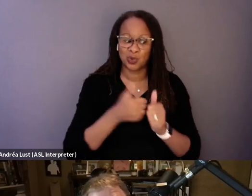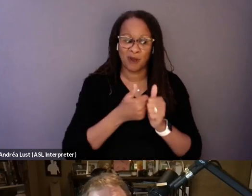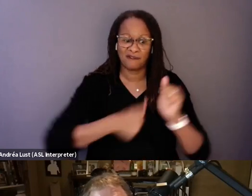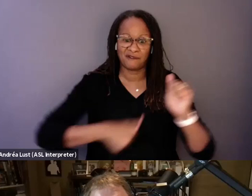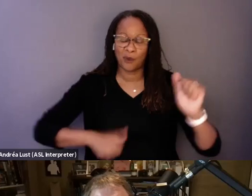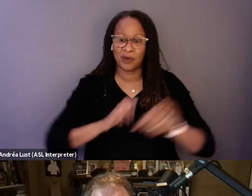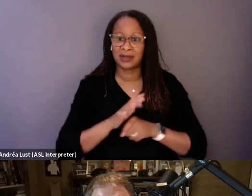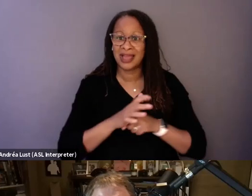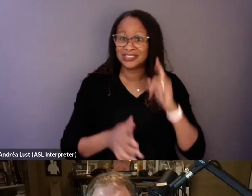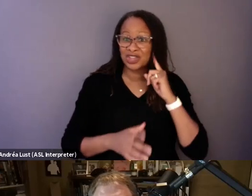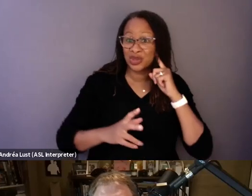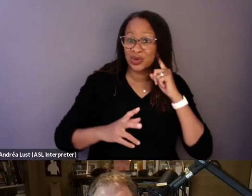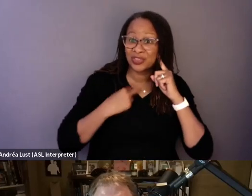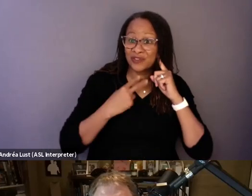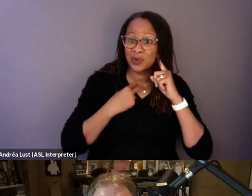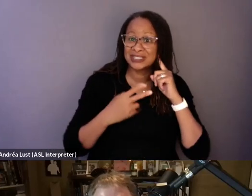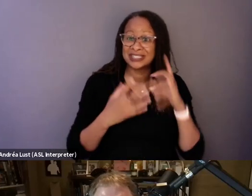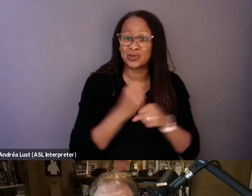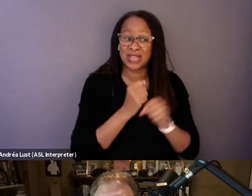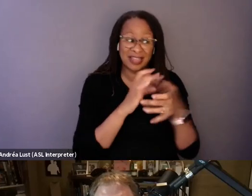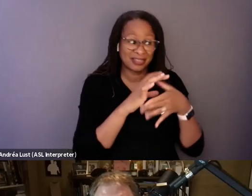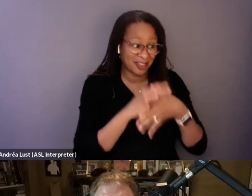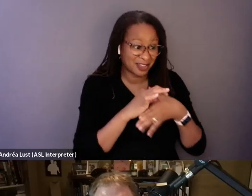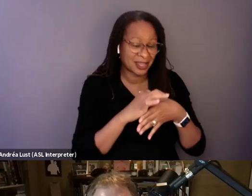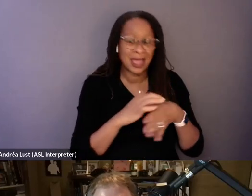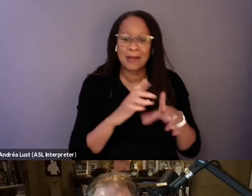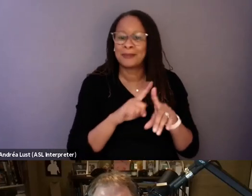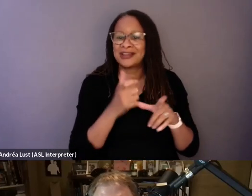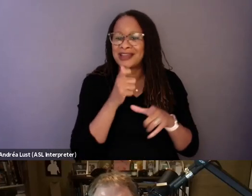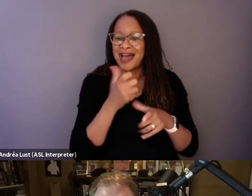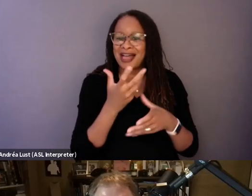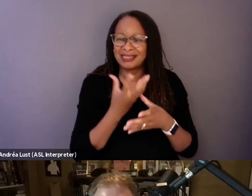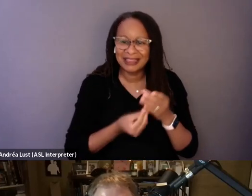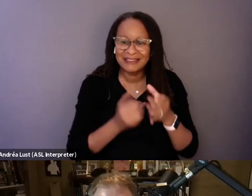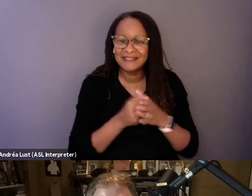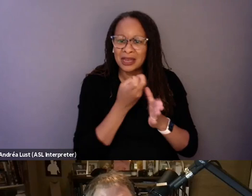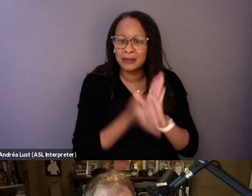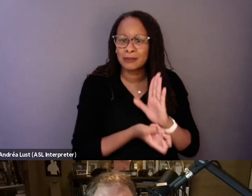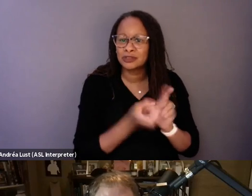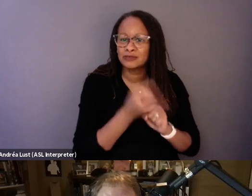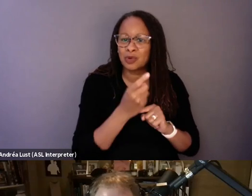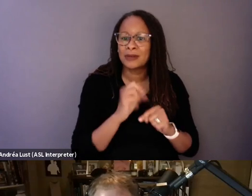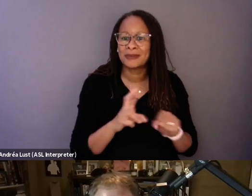but to never leave the moment, the immersive moment, the cinematic moment that you're in and suddenly be looking